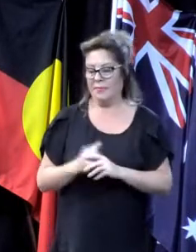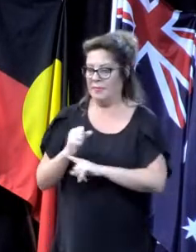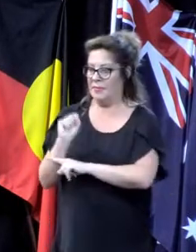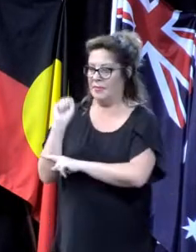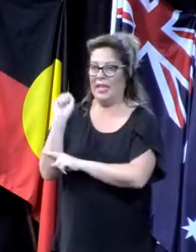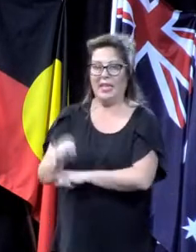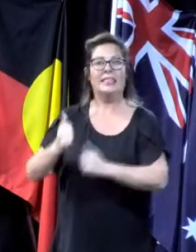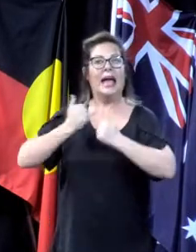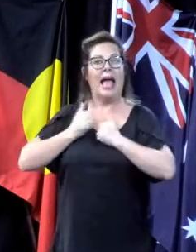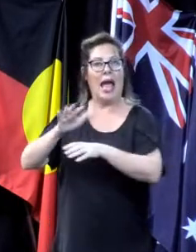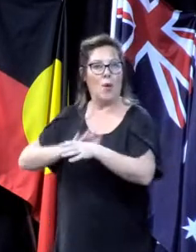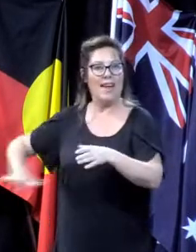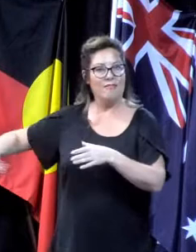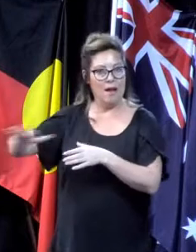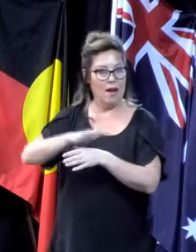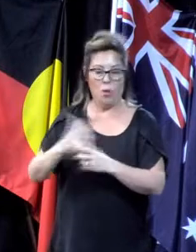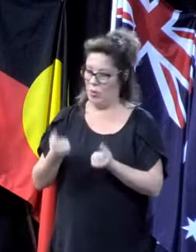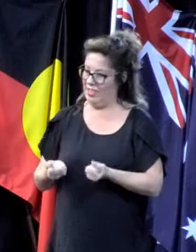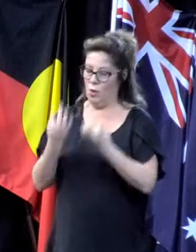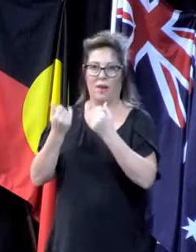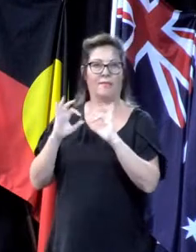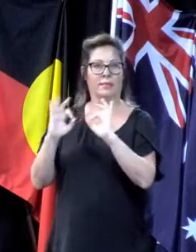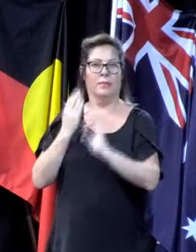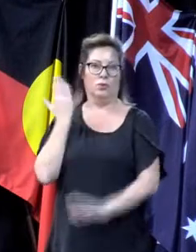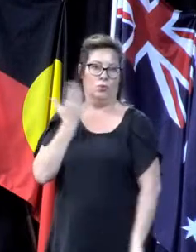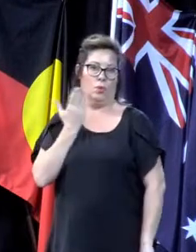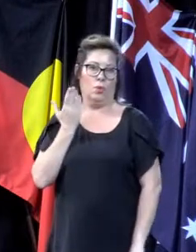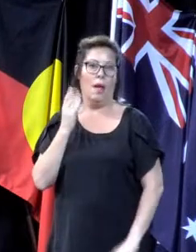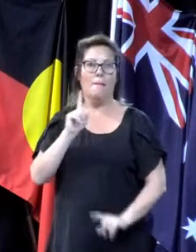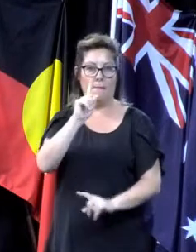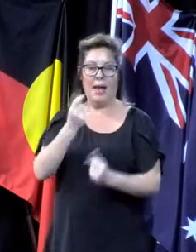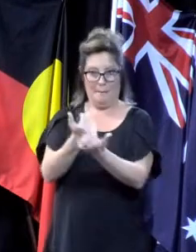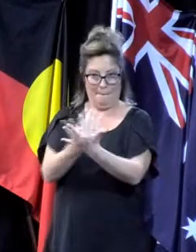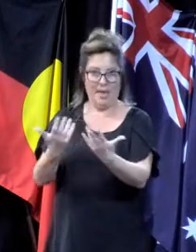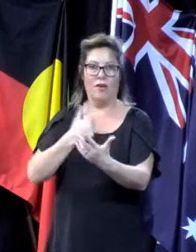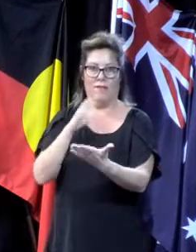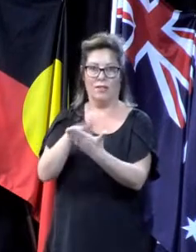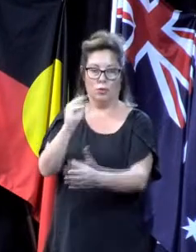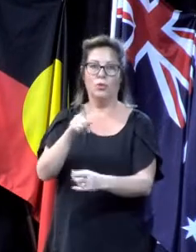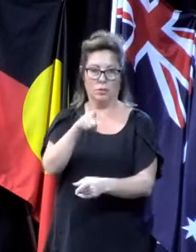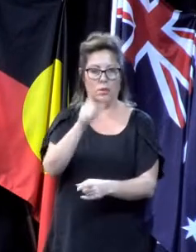And we have students who would meet the criteria for special schools within our school setting, yes.